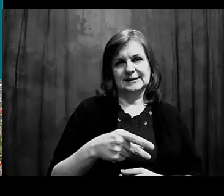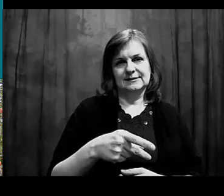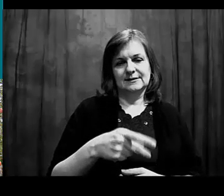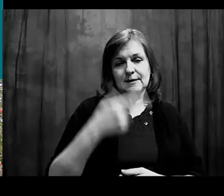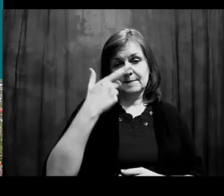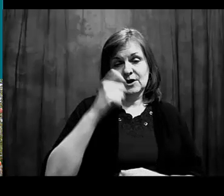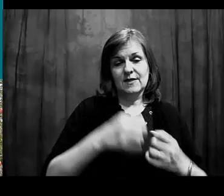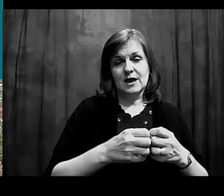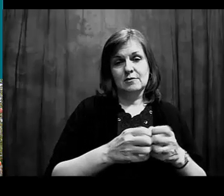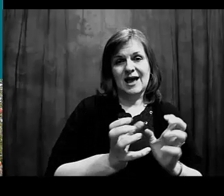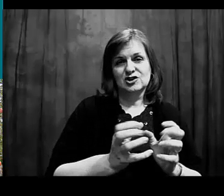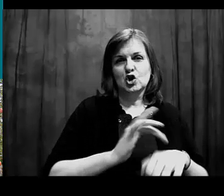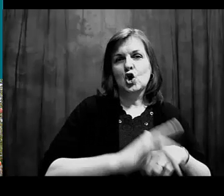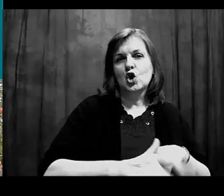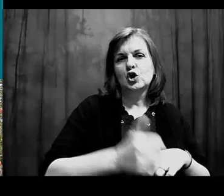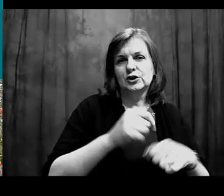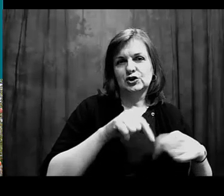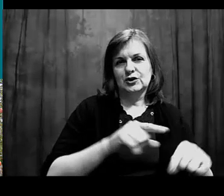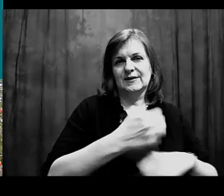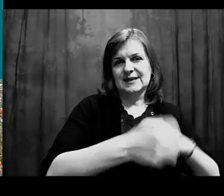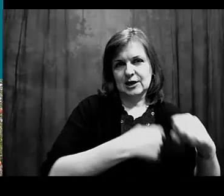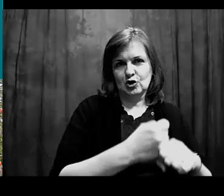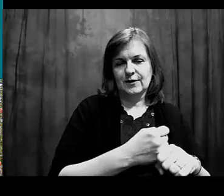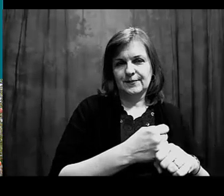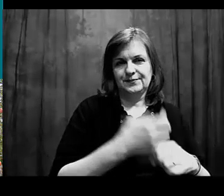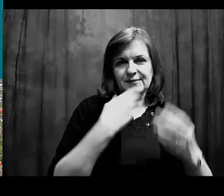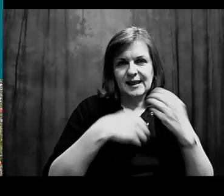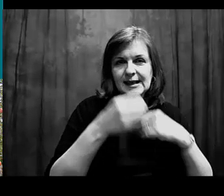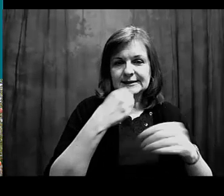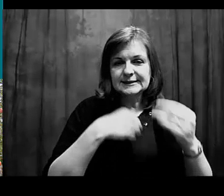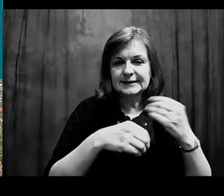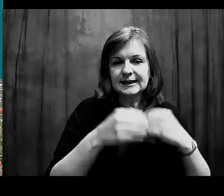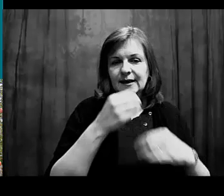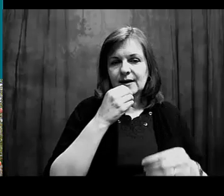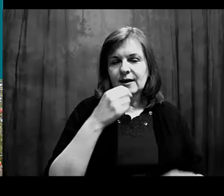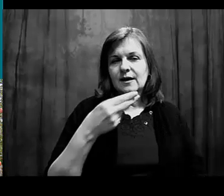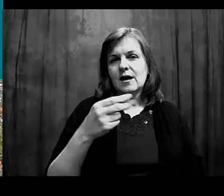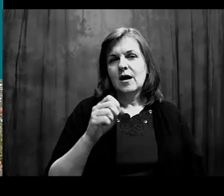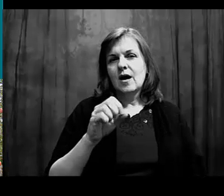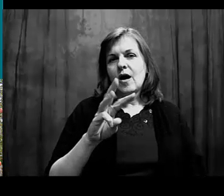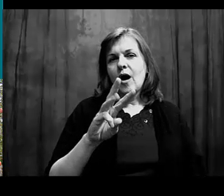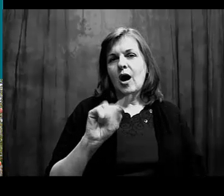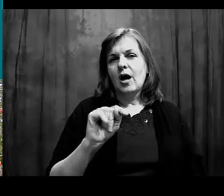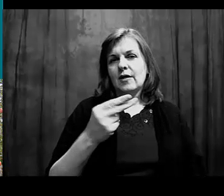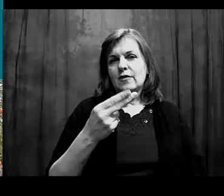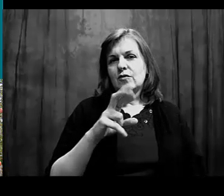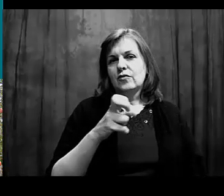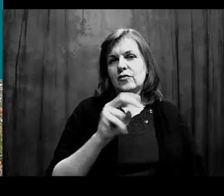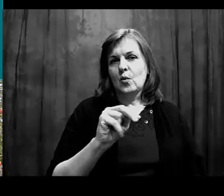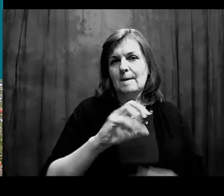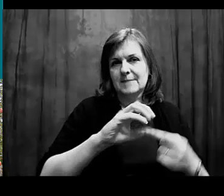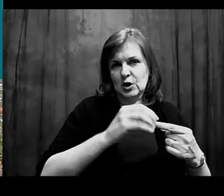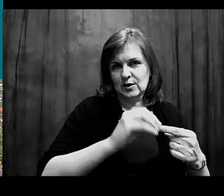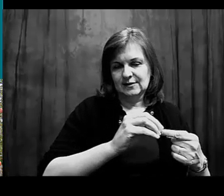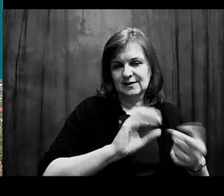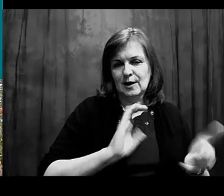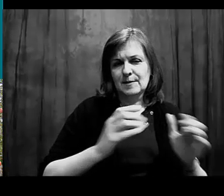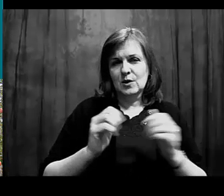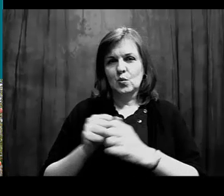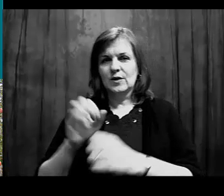become what they're calling a separate species because they hatch out earlier in the year and eat